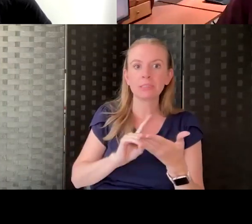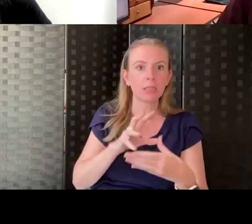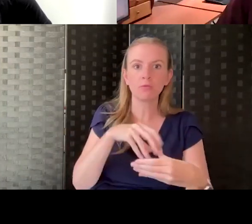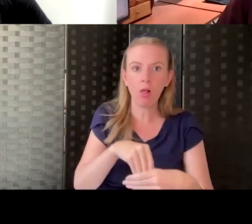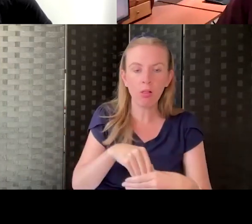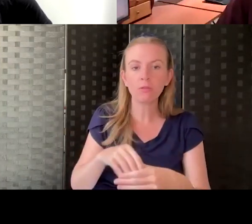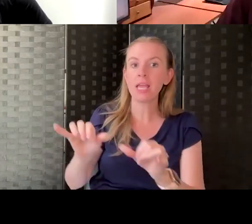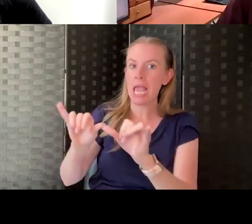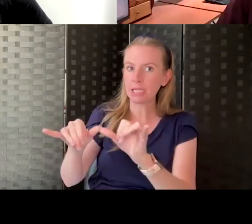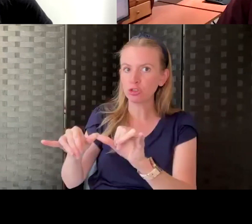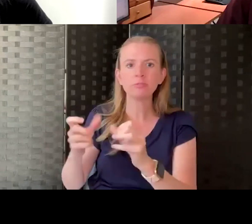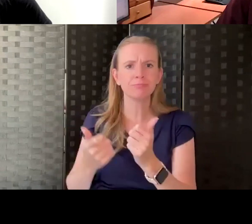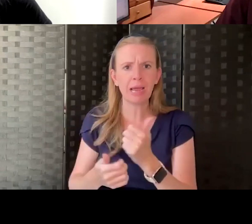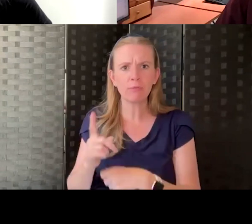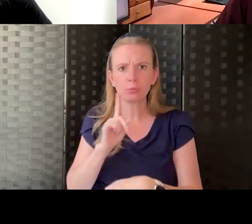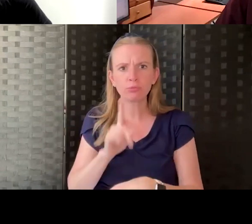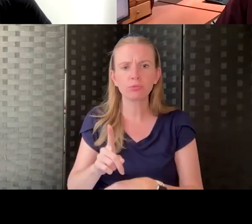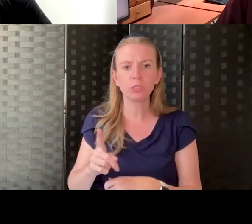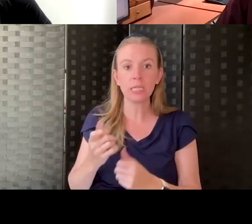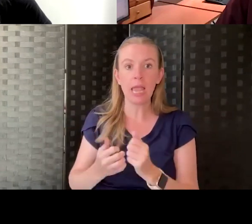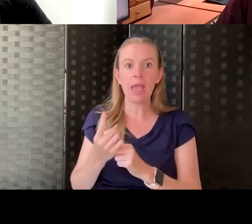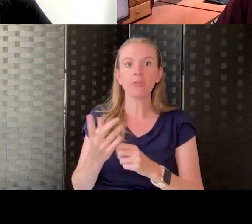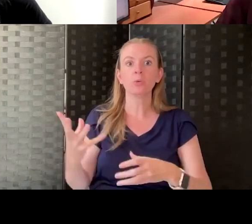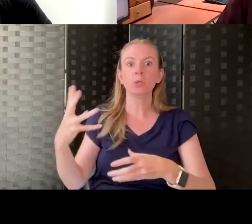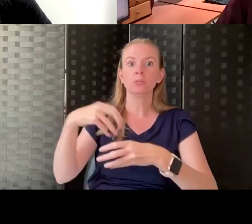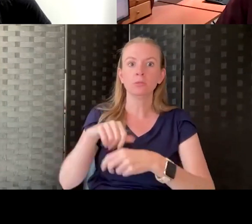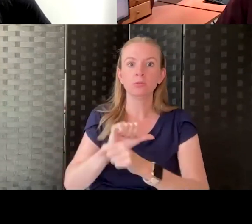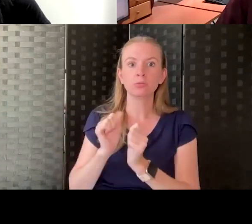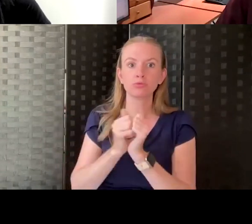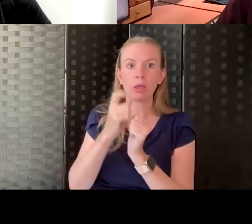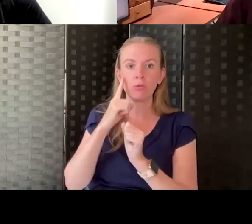engineering, everybody, it takes all of us to build these applications and we are responsible